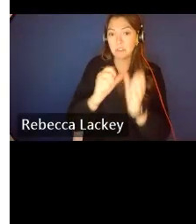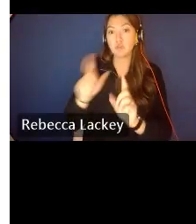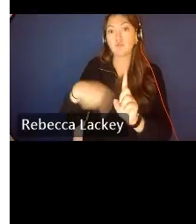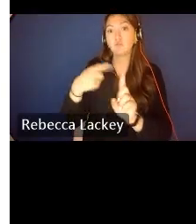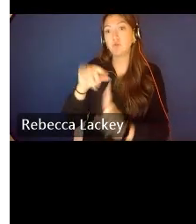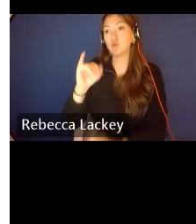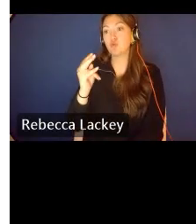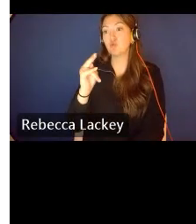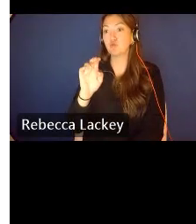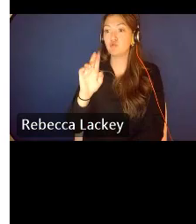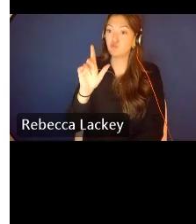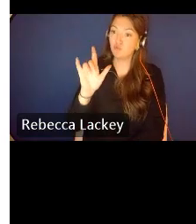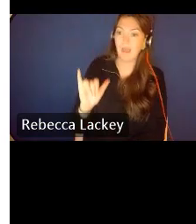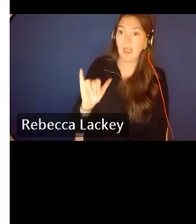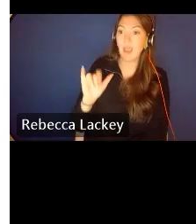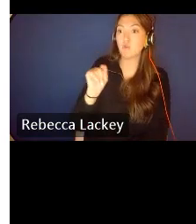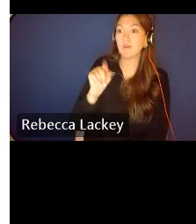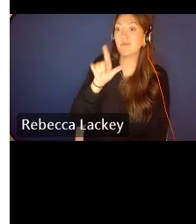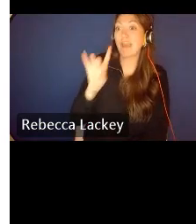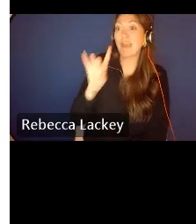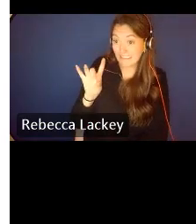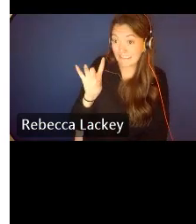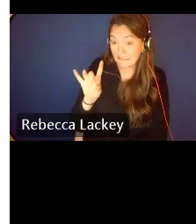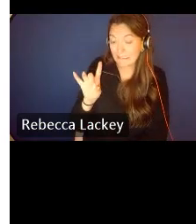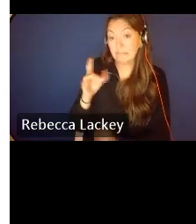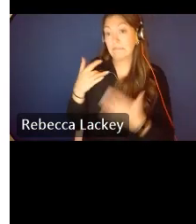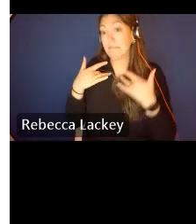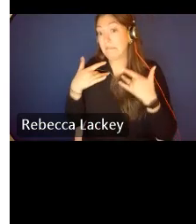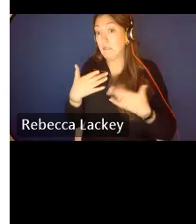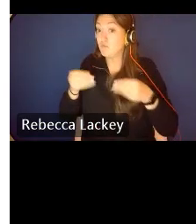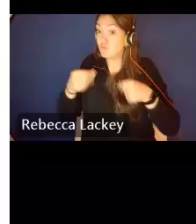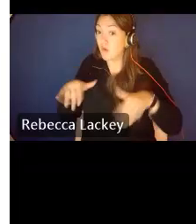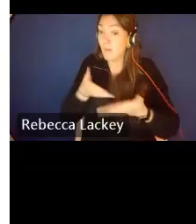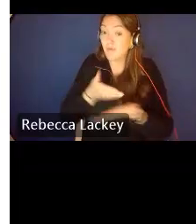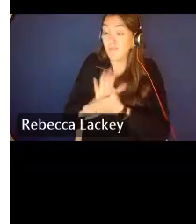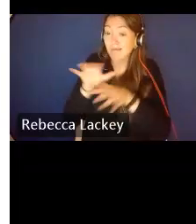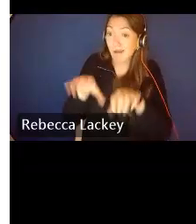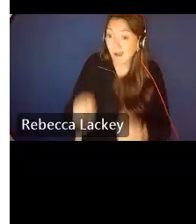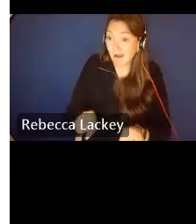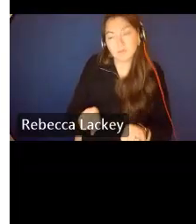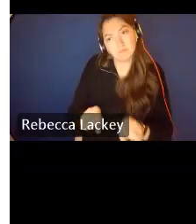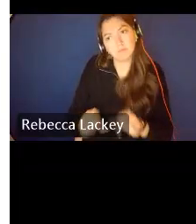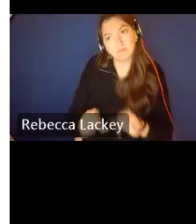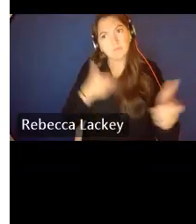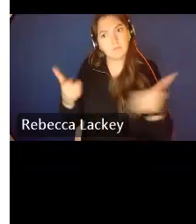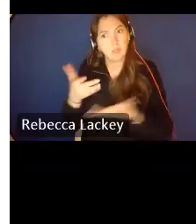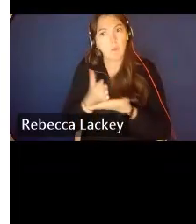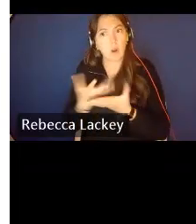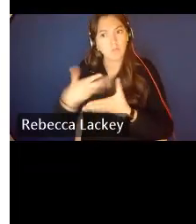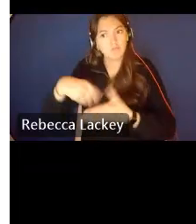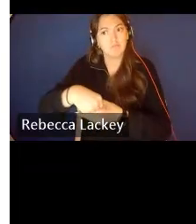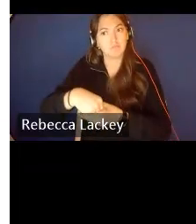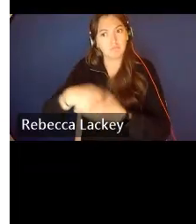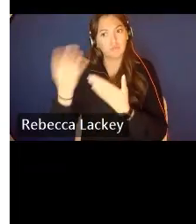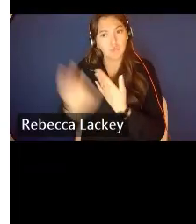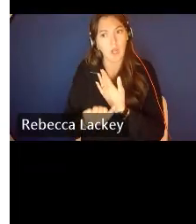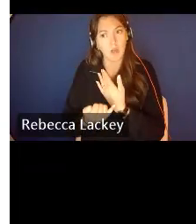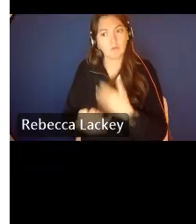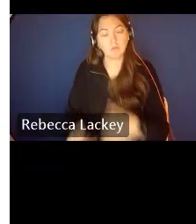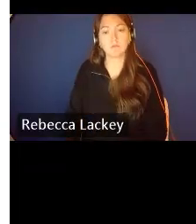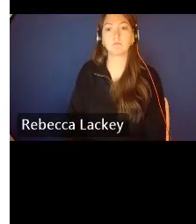2028. Historically, property rights acquisition is the larger portion of the project timeline.